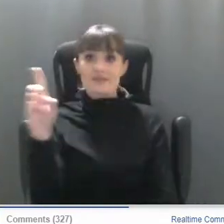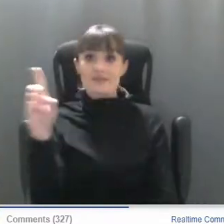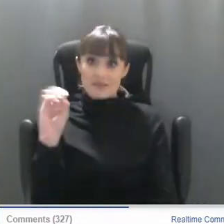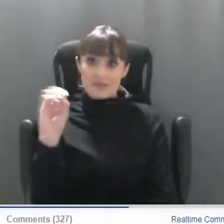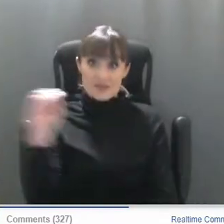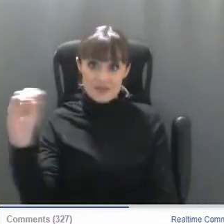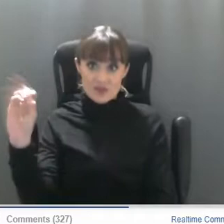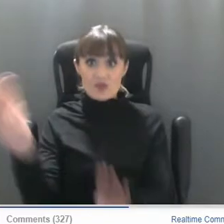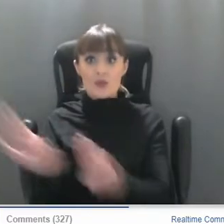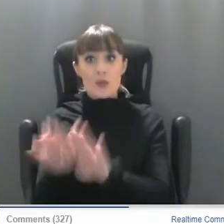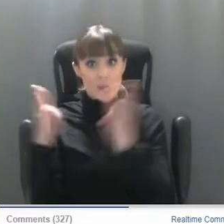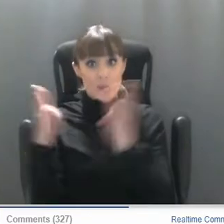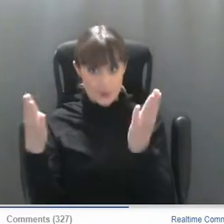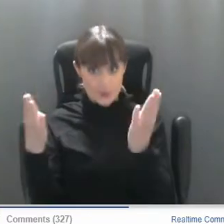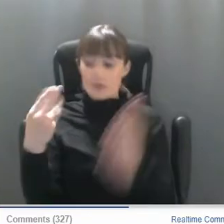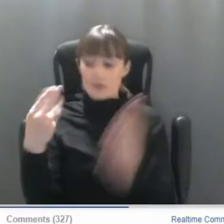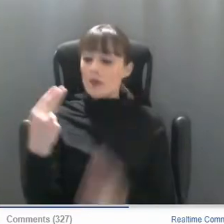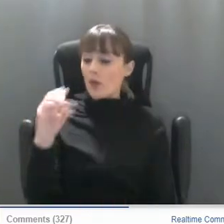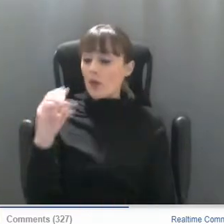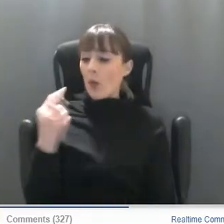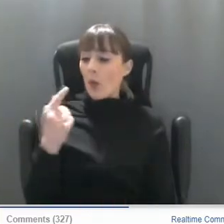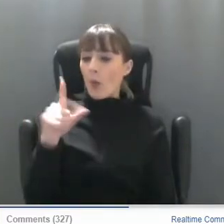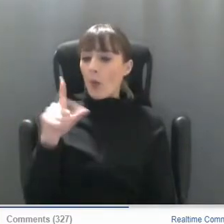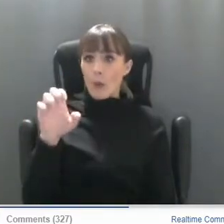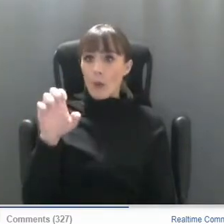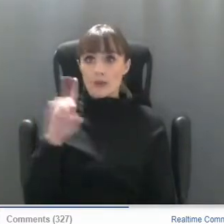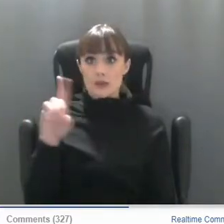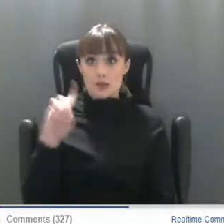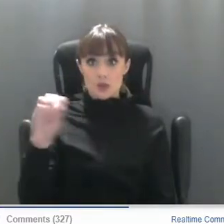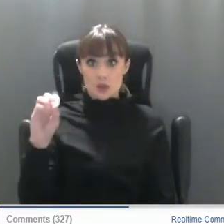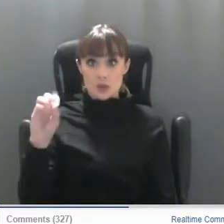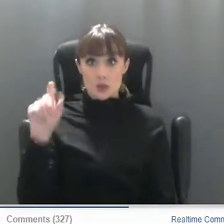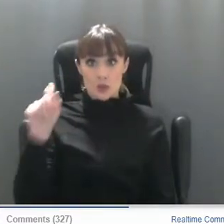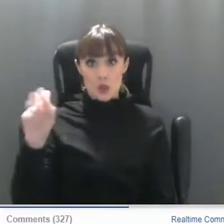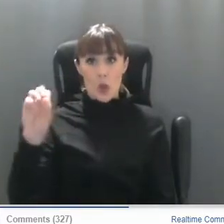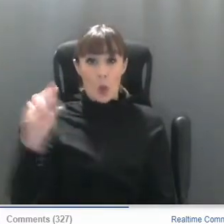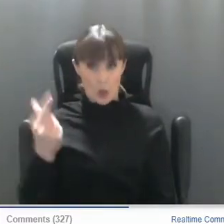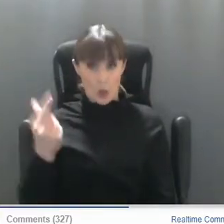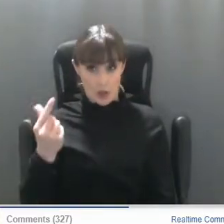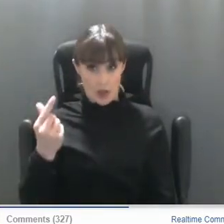entry ticket, and then we're recommending about two hours- and then we might have